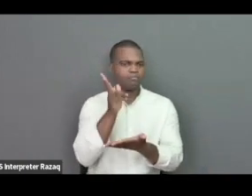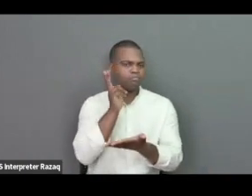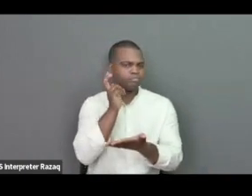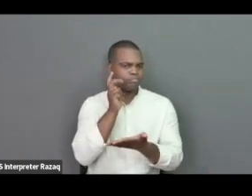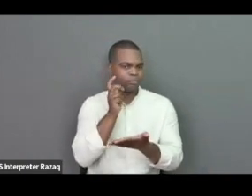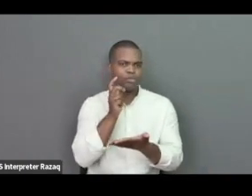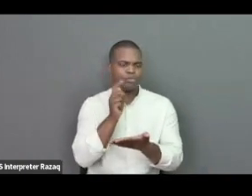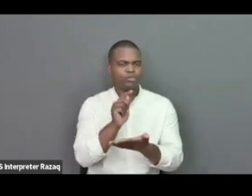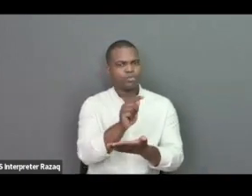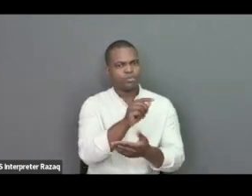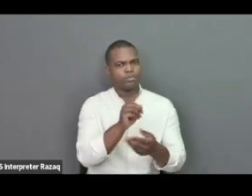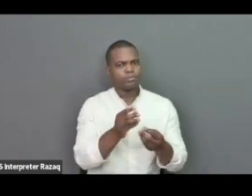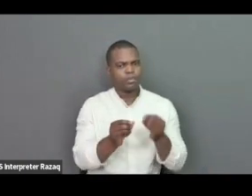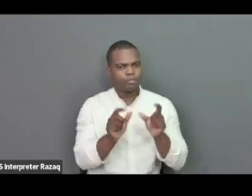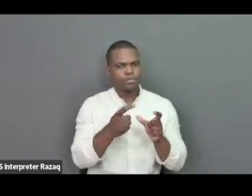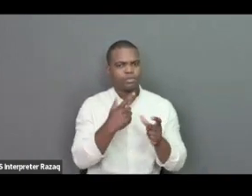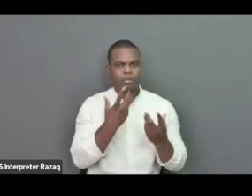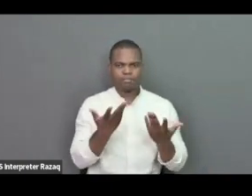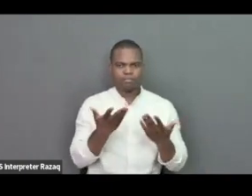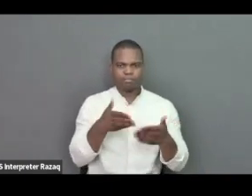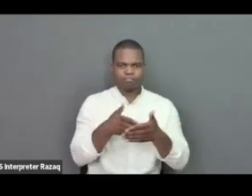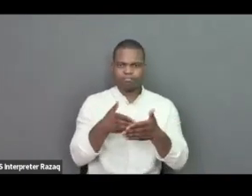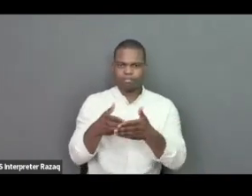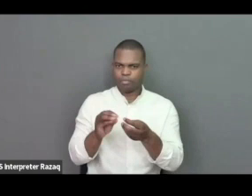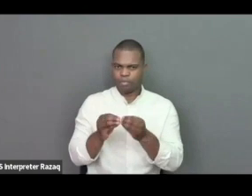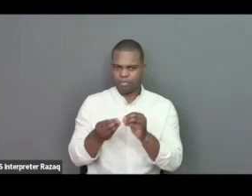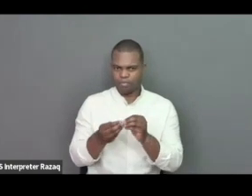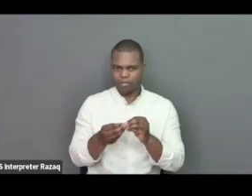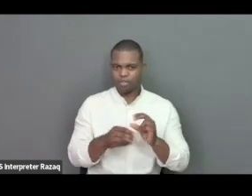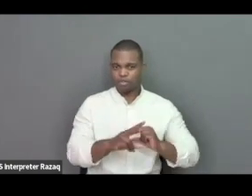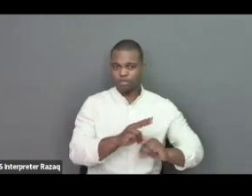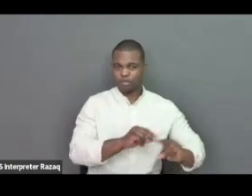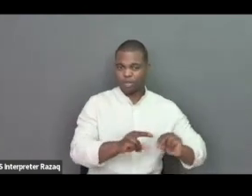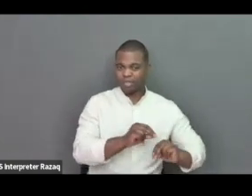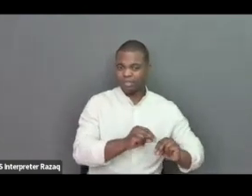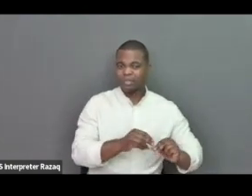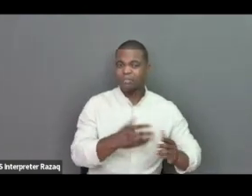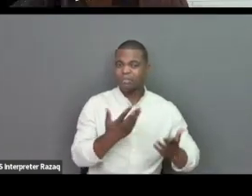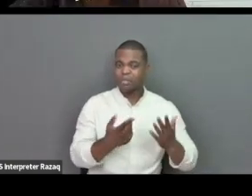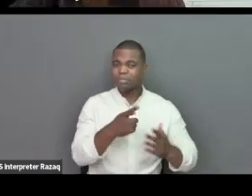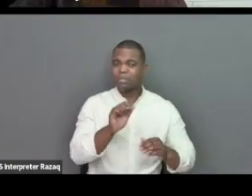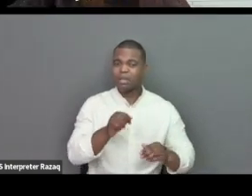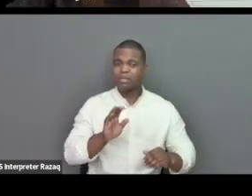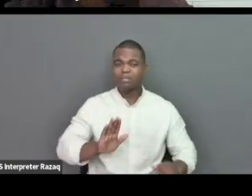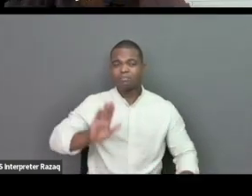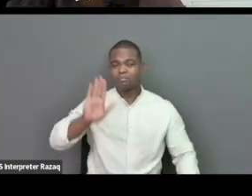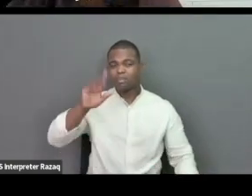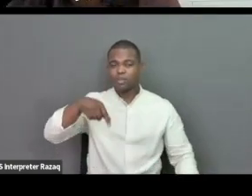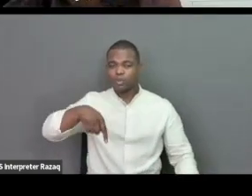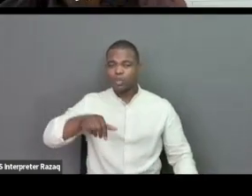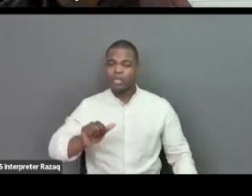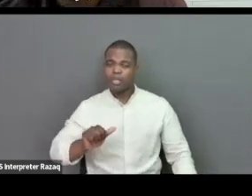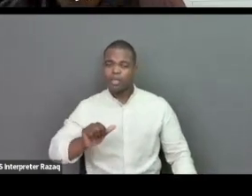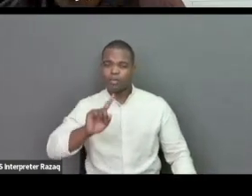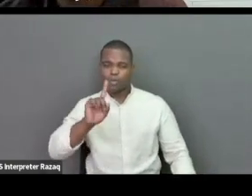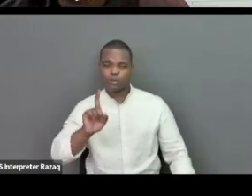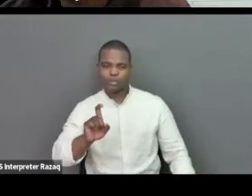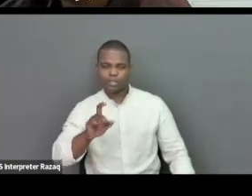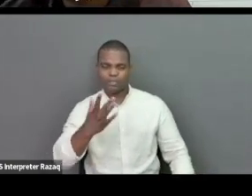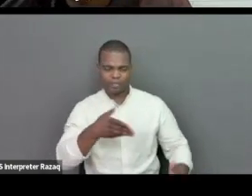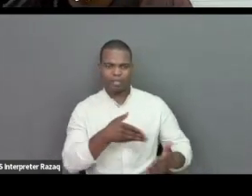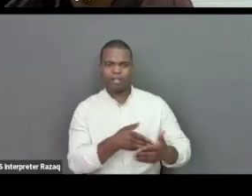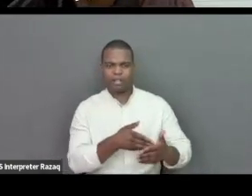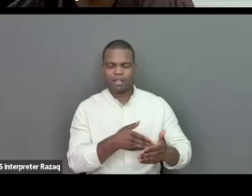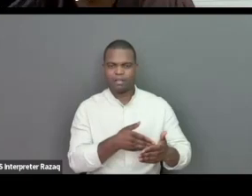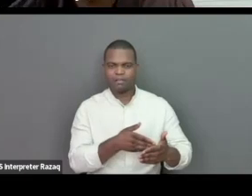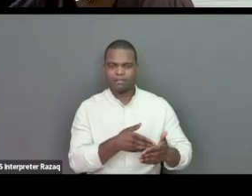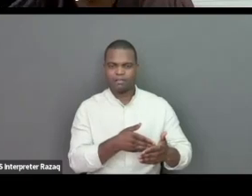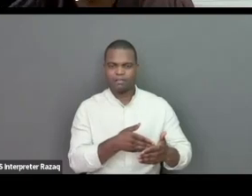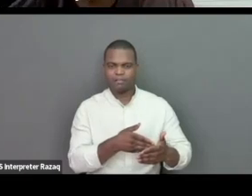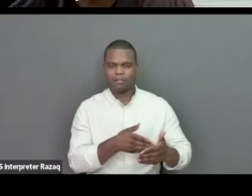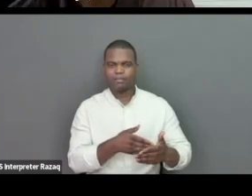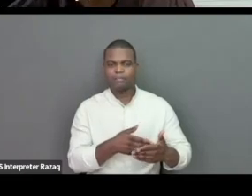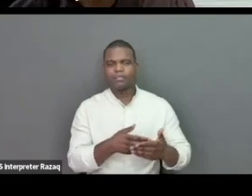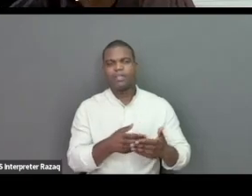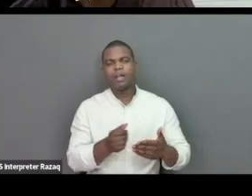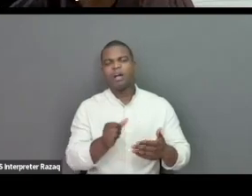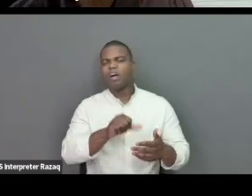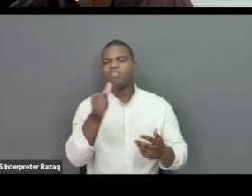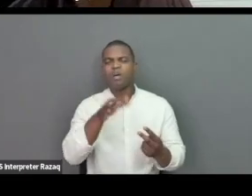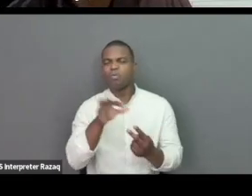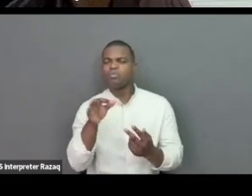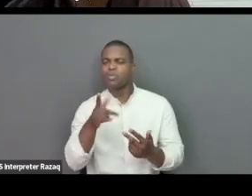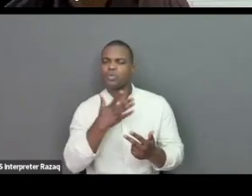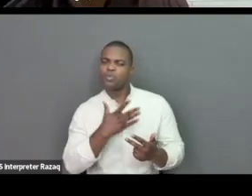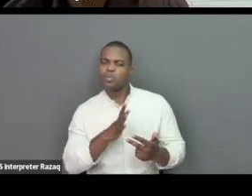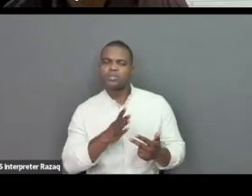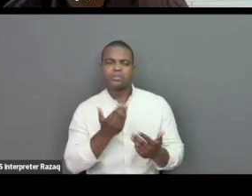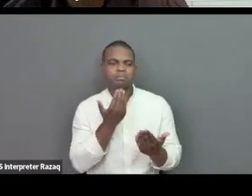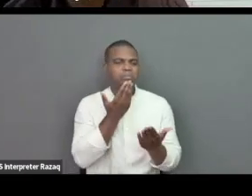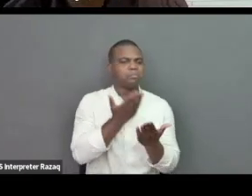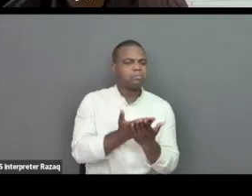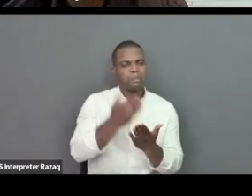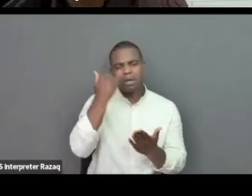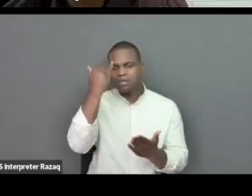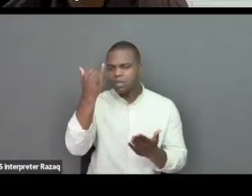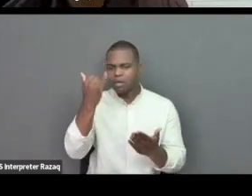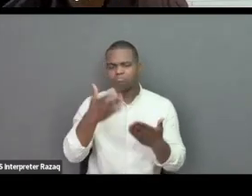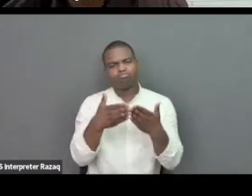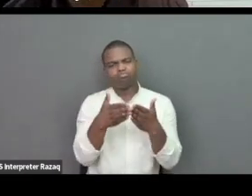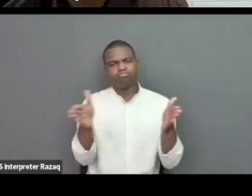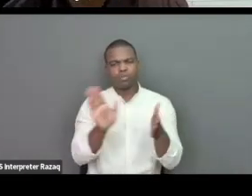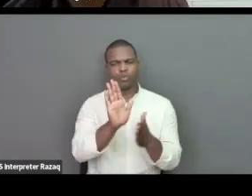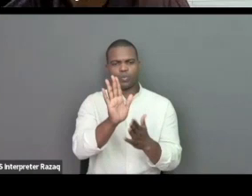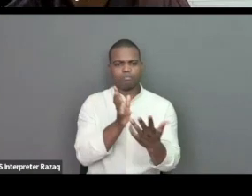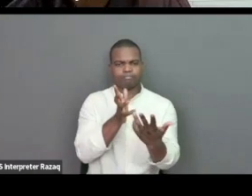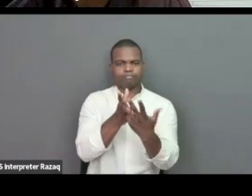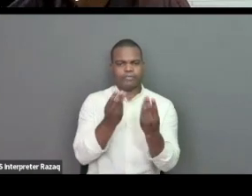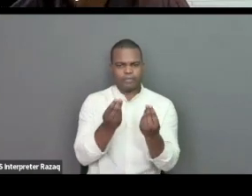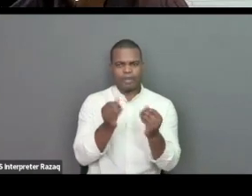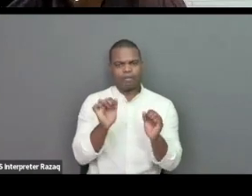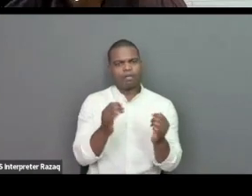and ideas.